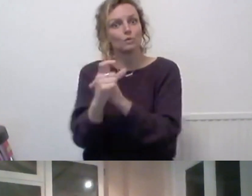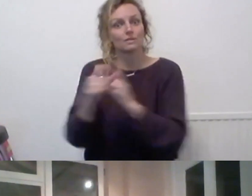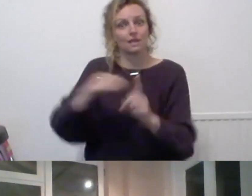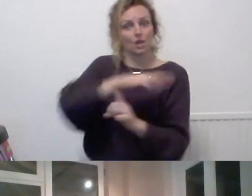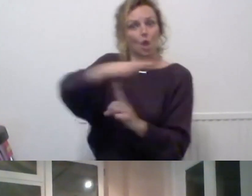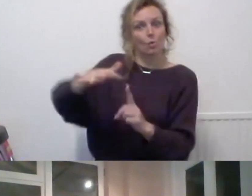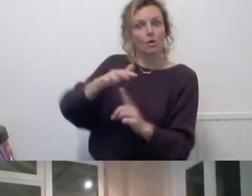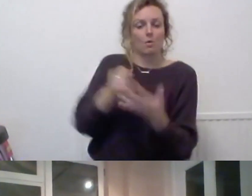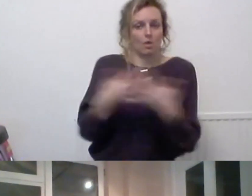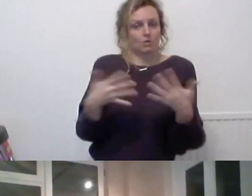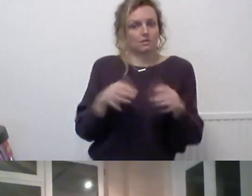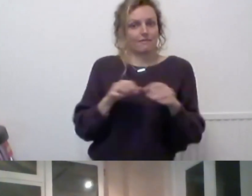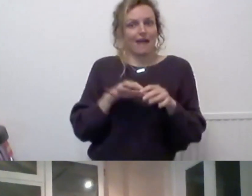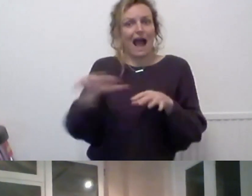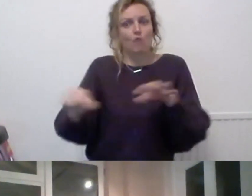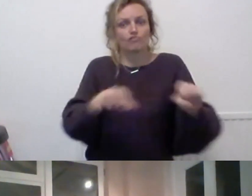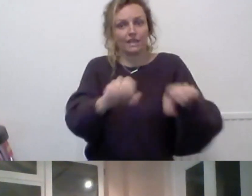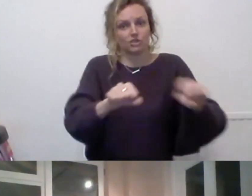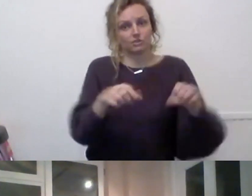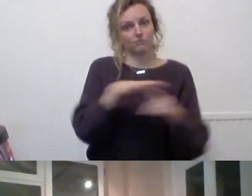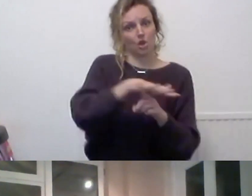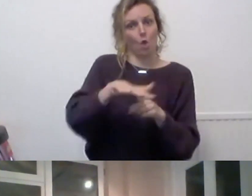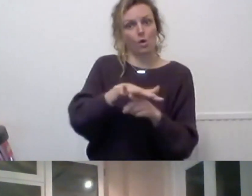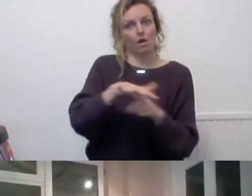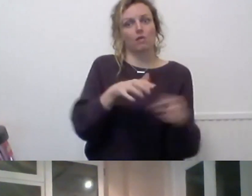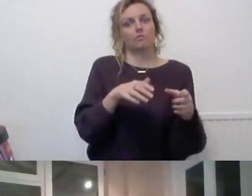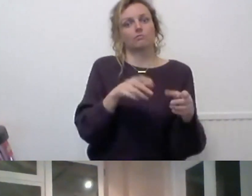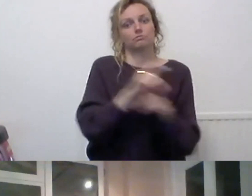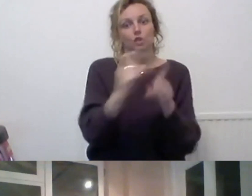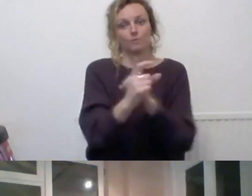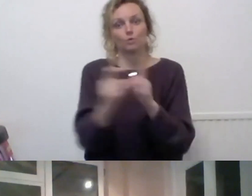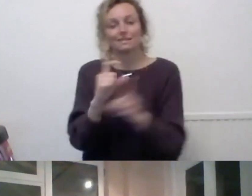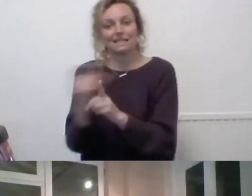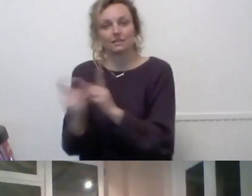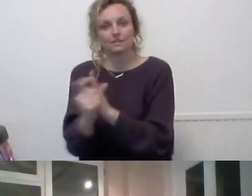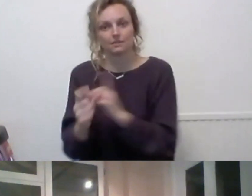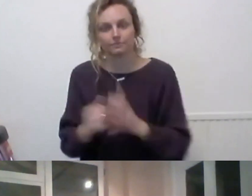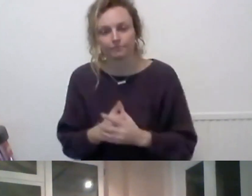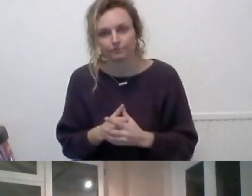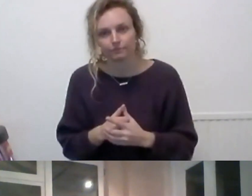I just really echo what you said earlier about the, the community, you know, champion this. So we